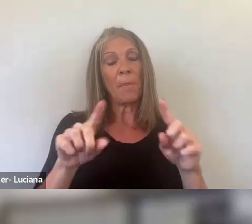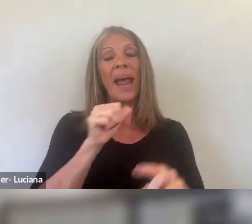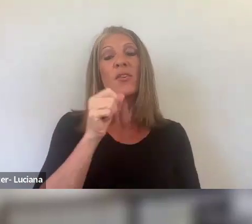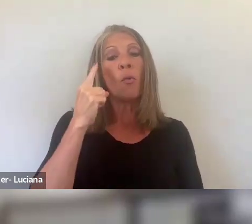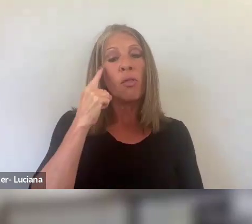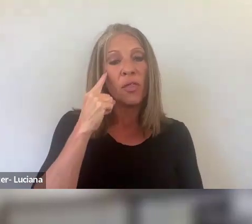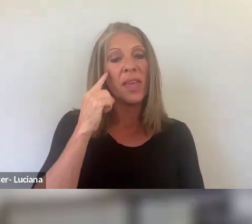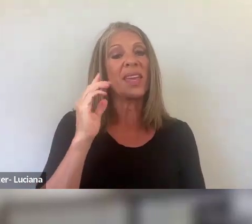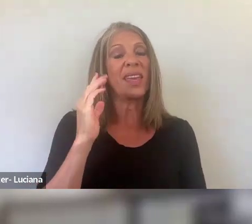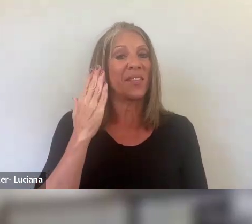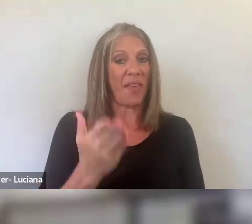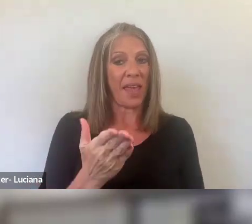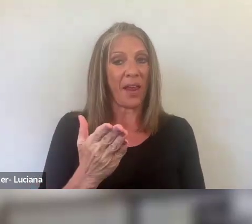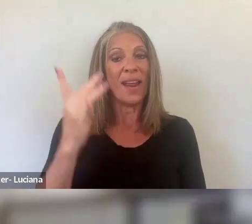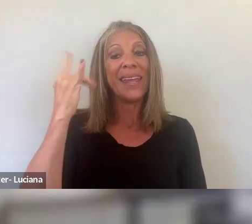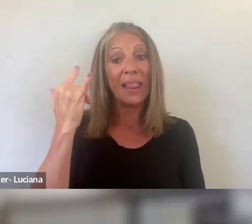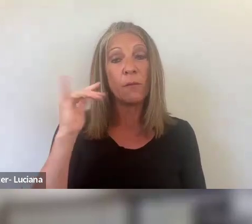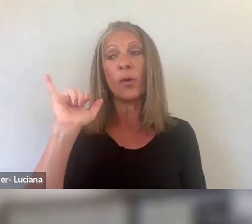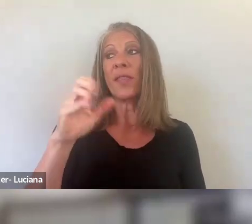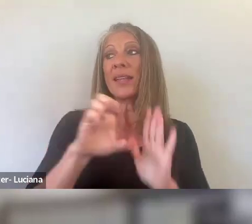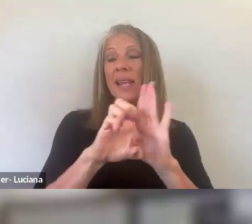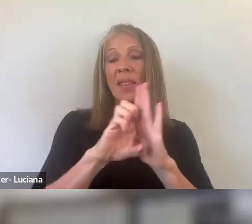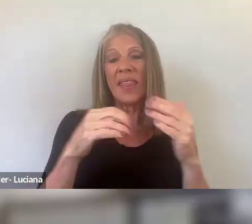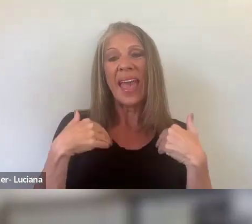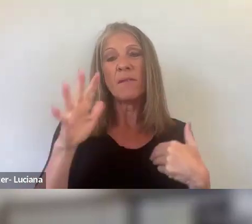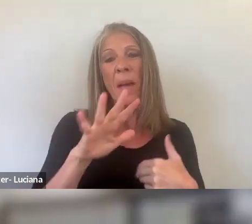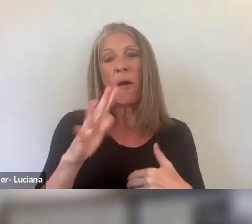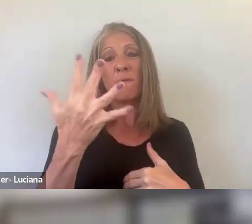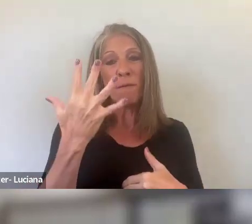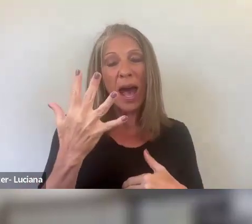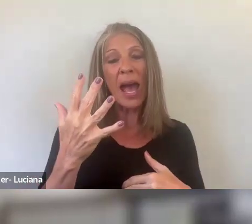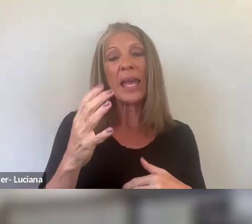it is. California is an example. I have five Centers for Independent Living that